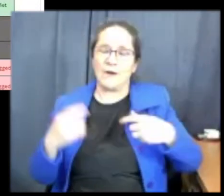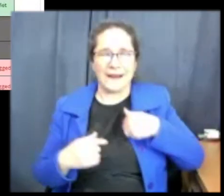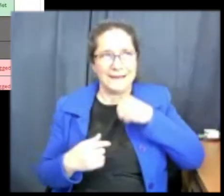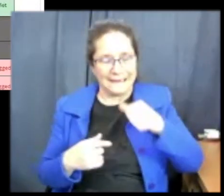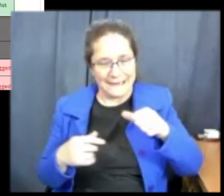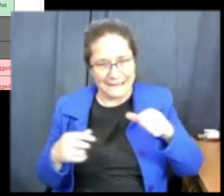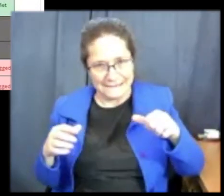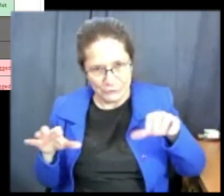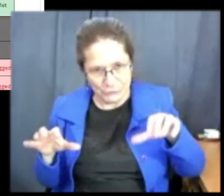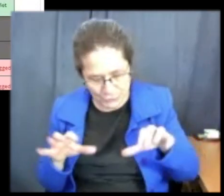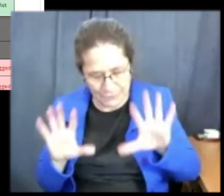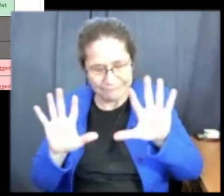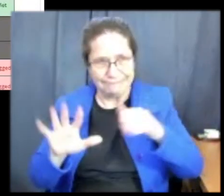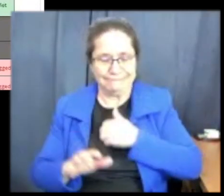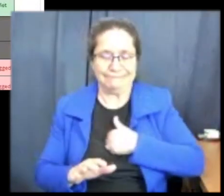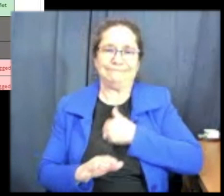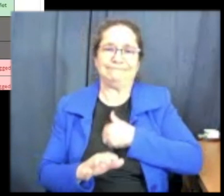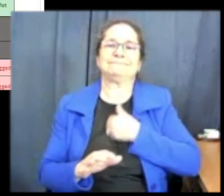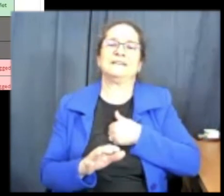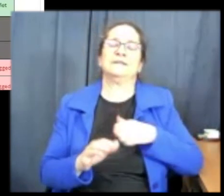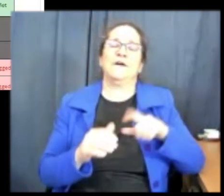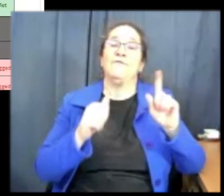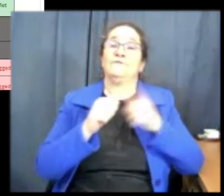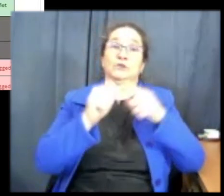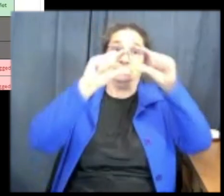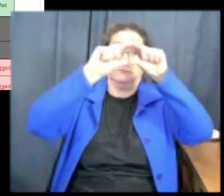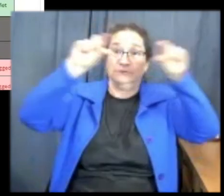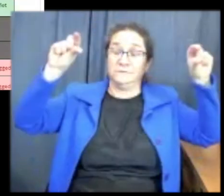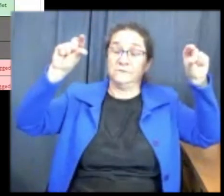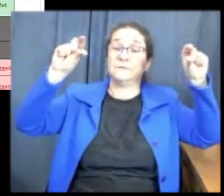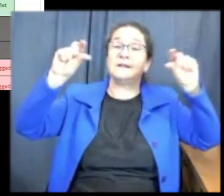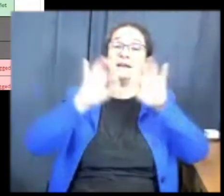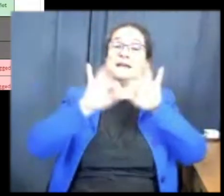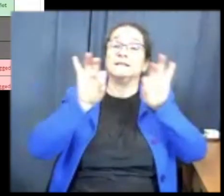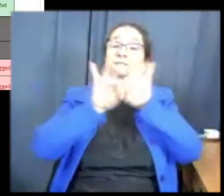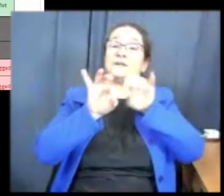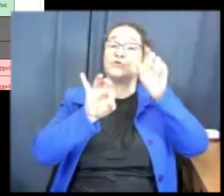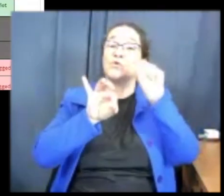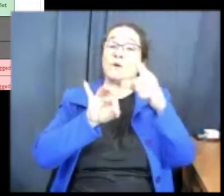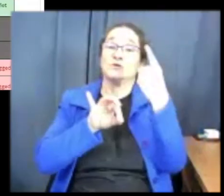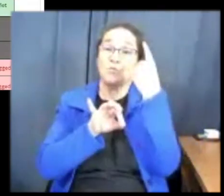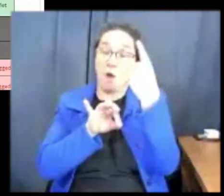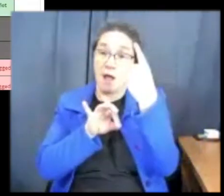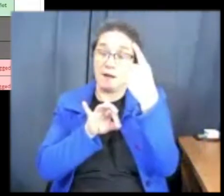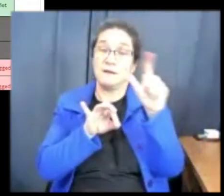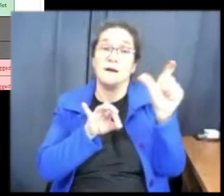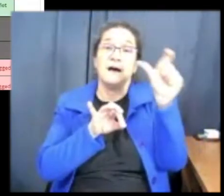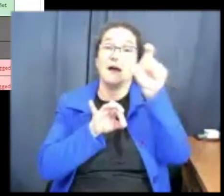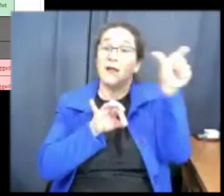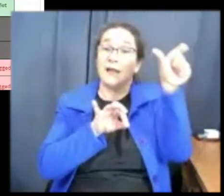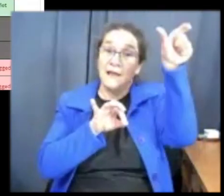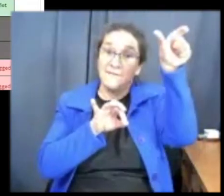The beginning is your essential question 1 and then down the left or all your indicators that fall under that.